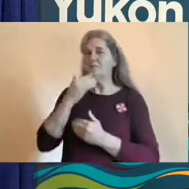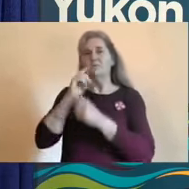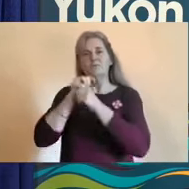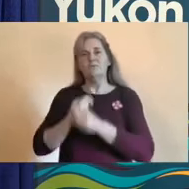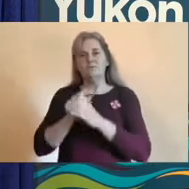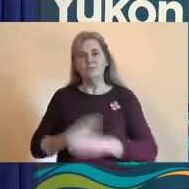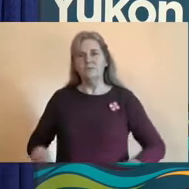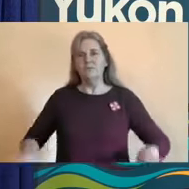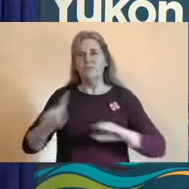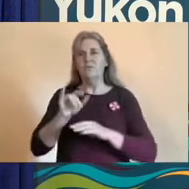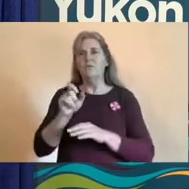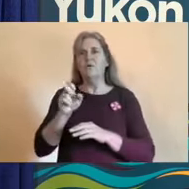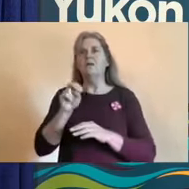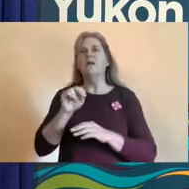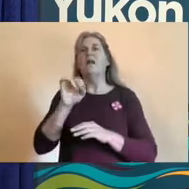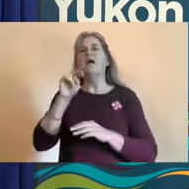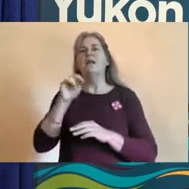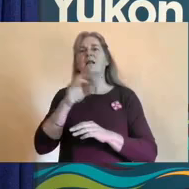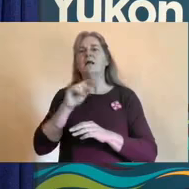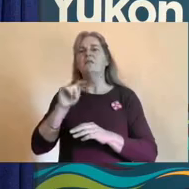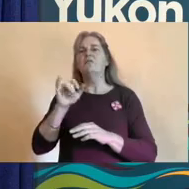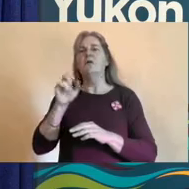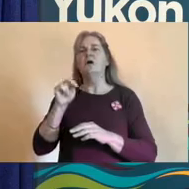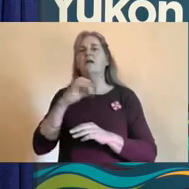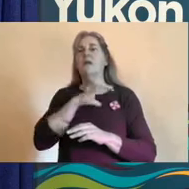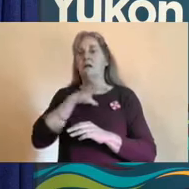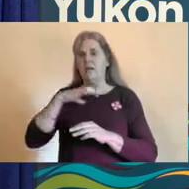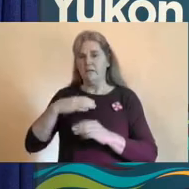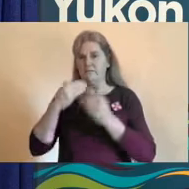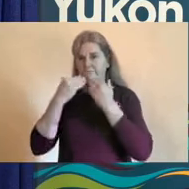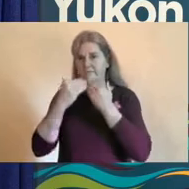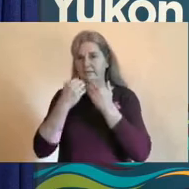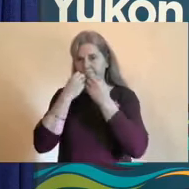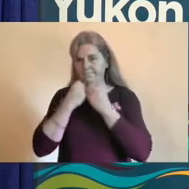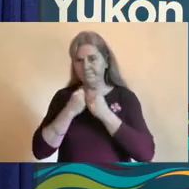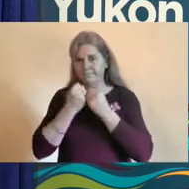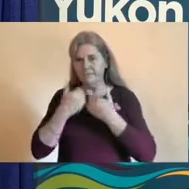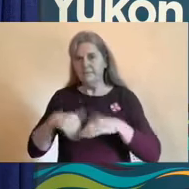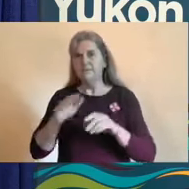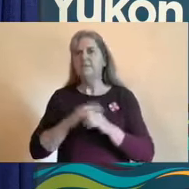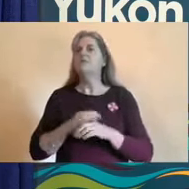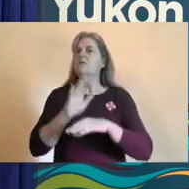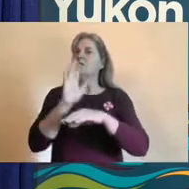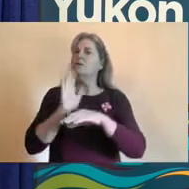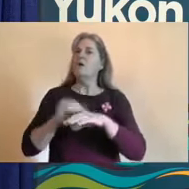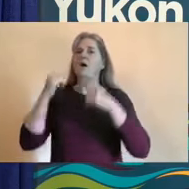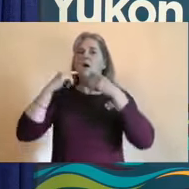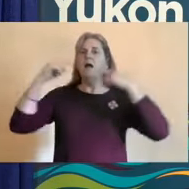traditional territory, to announce a call for applications, to form Yukon's